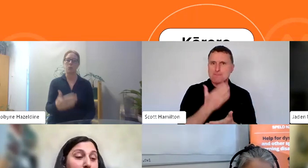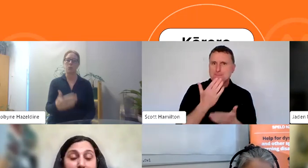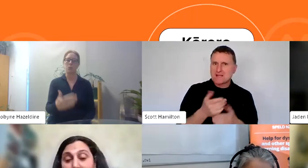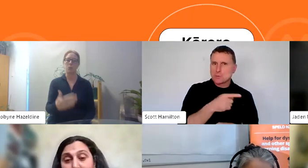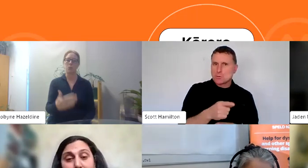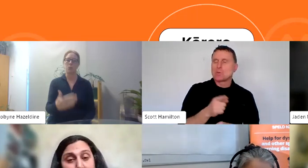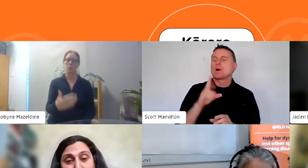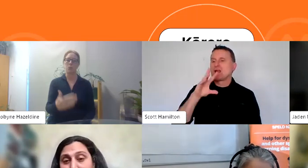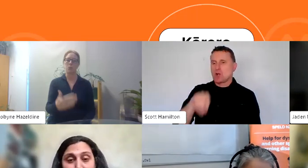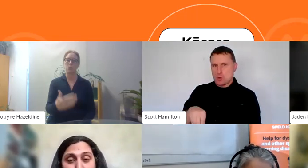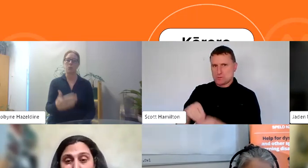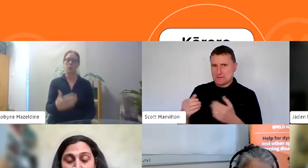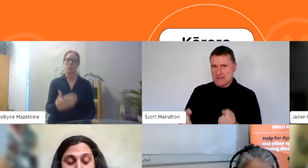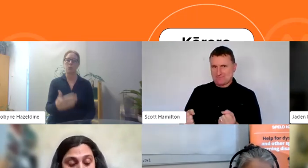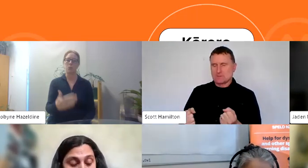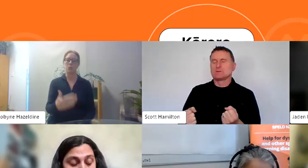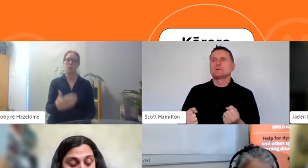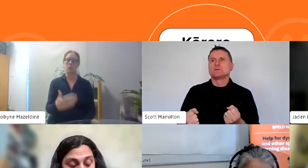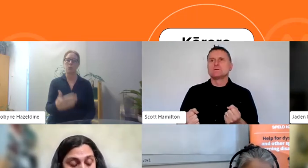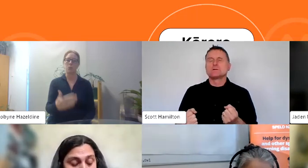everything I bring I bring what I've learned along my journey with